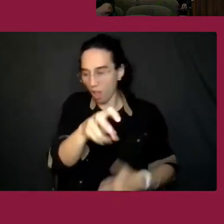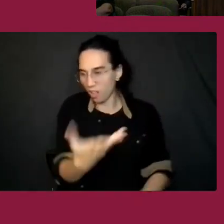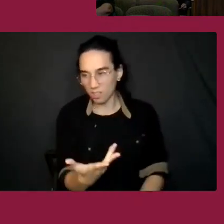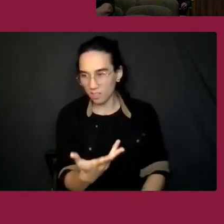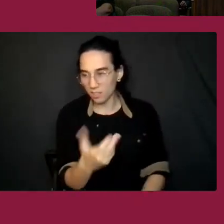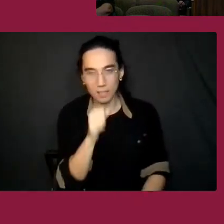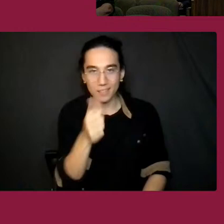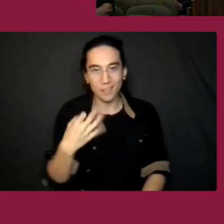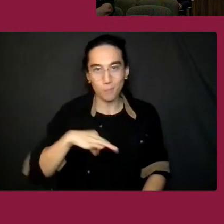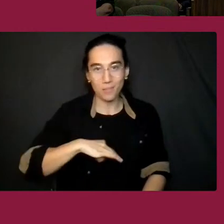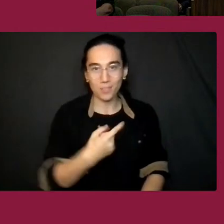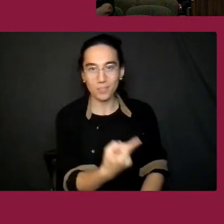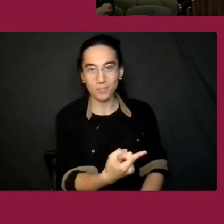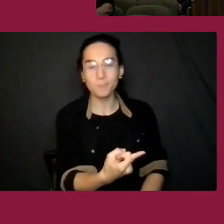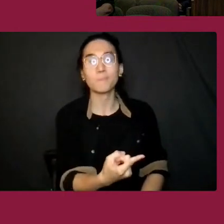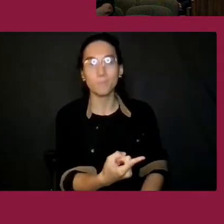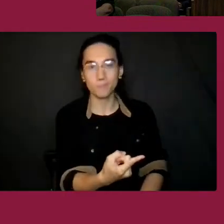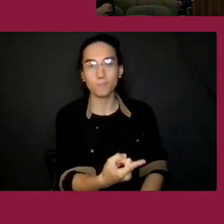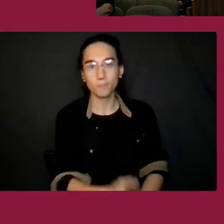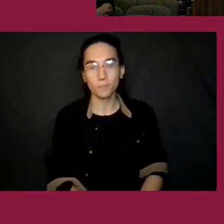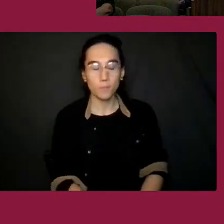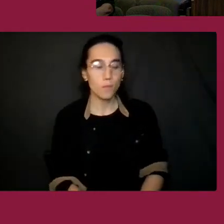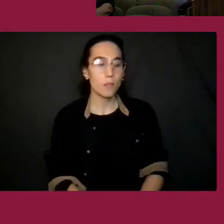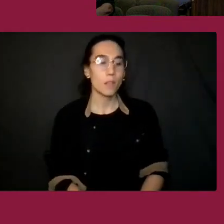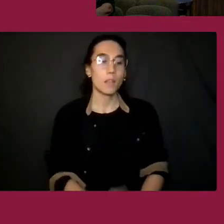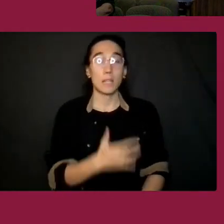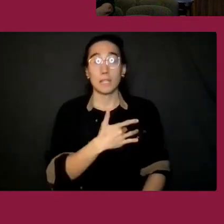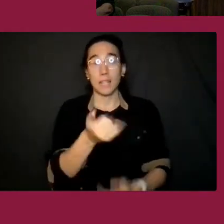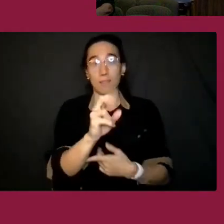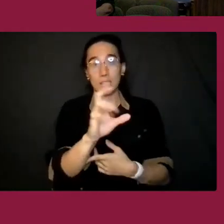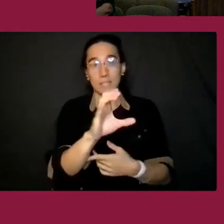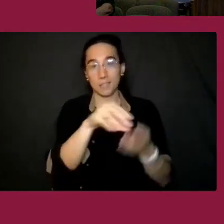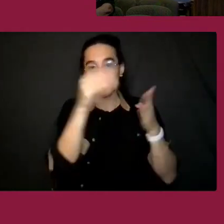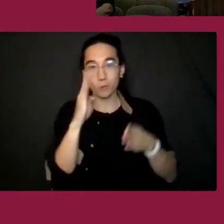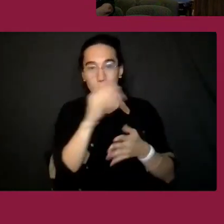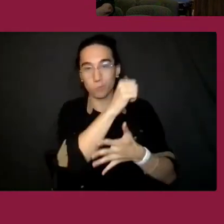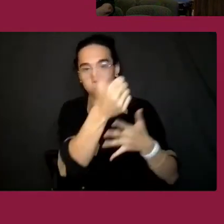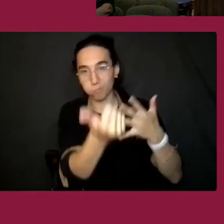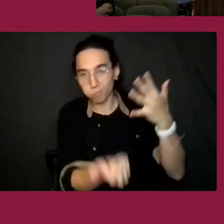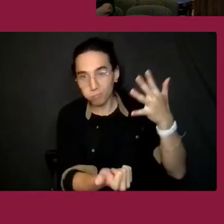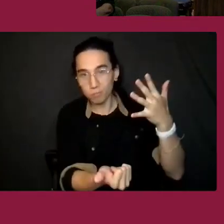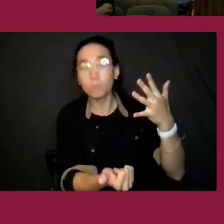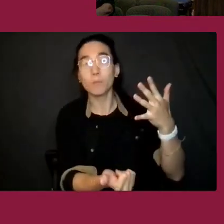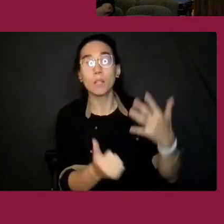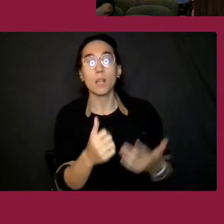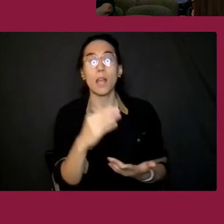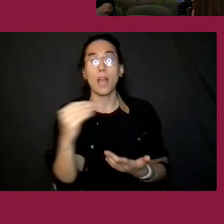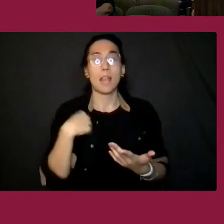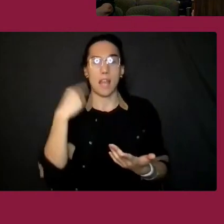Um, and, and like I said, I think there's enough room for everyone.